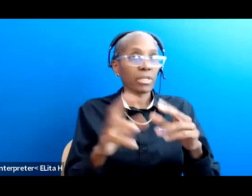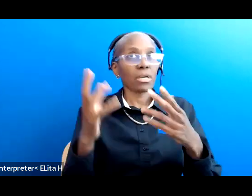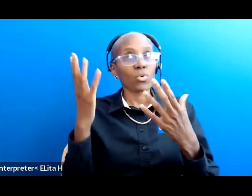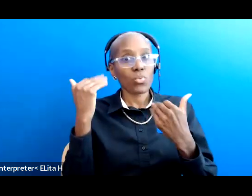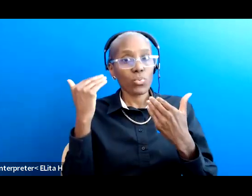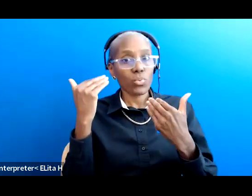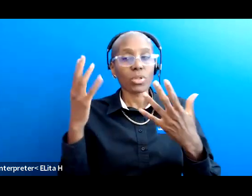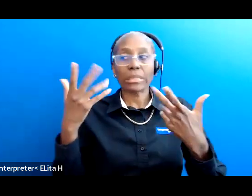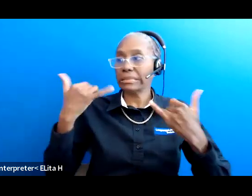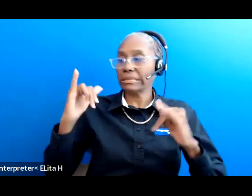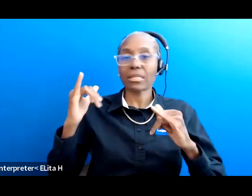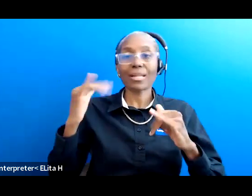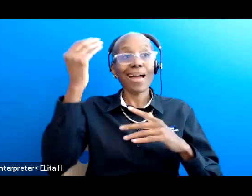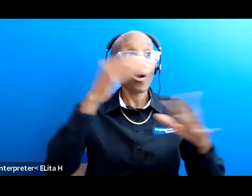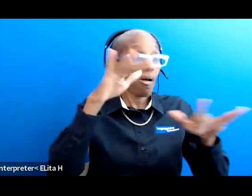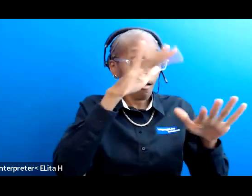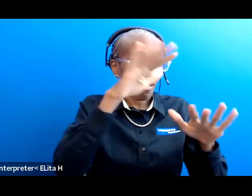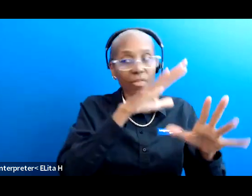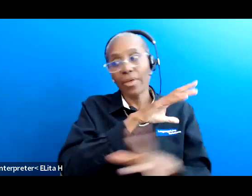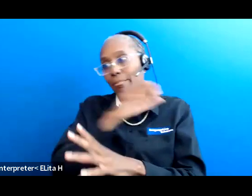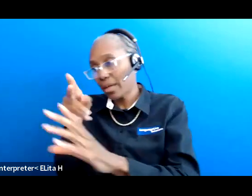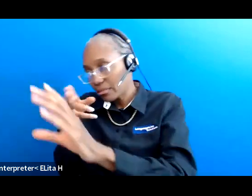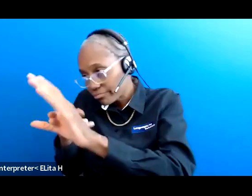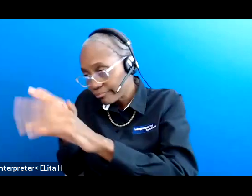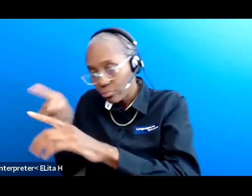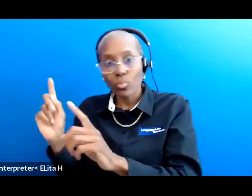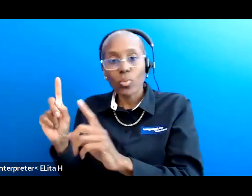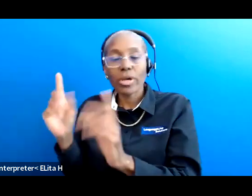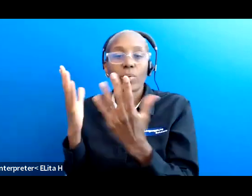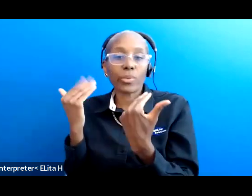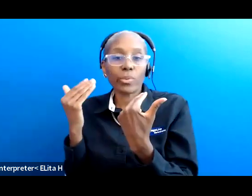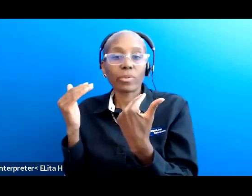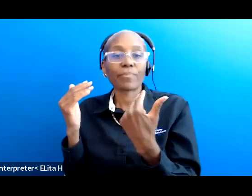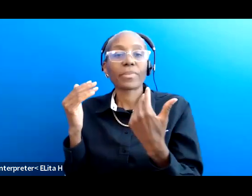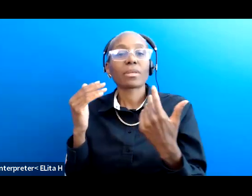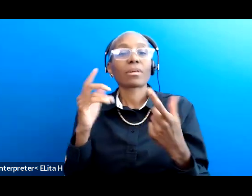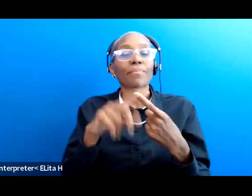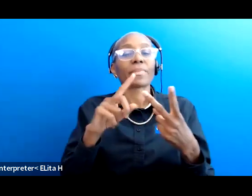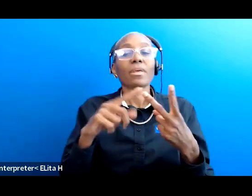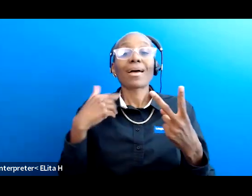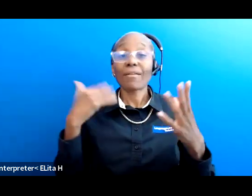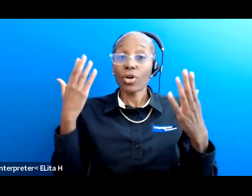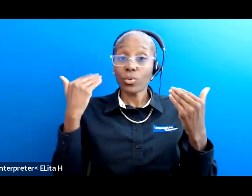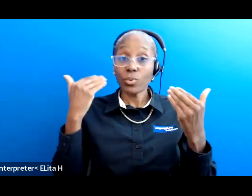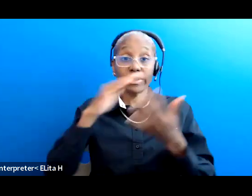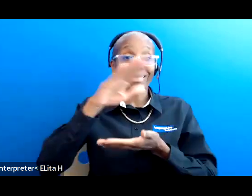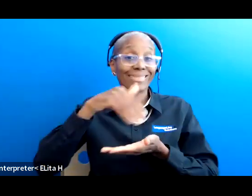You can still go out for a while, but then you've got a place where you can go and be cool. There are cooling centers if you don't have one of those.